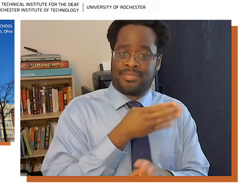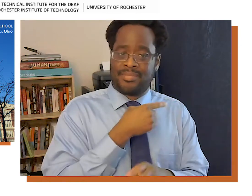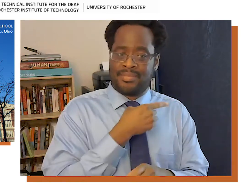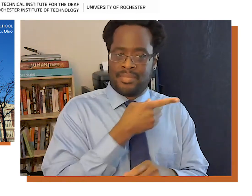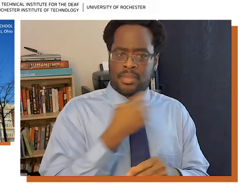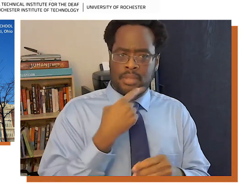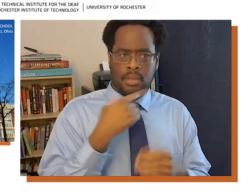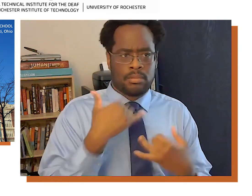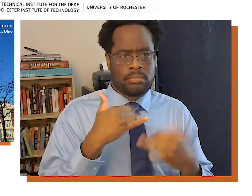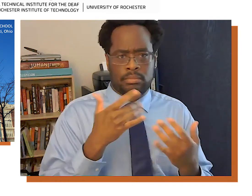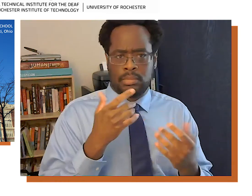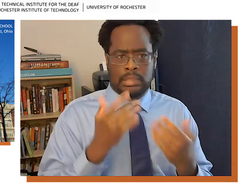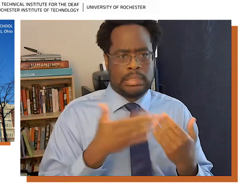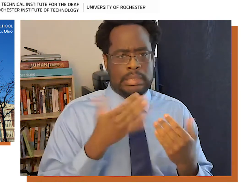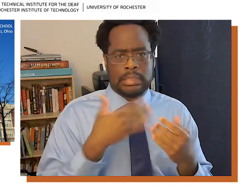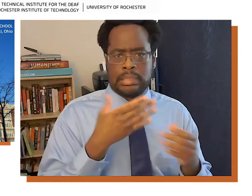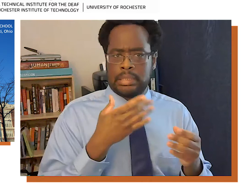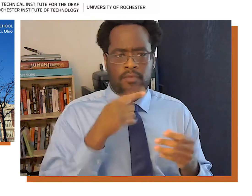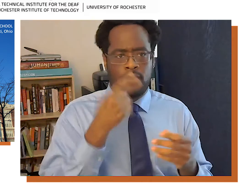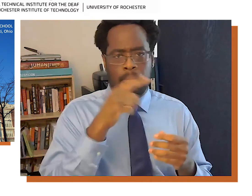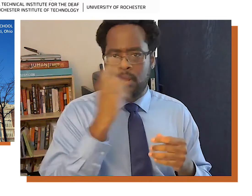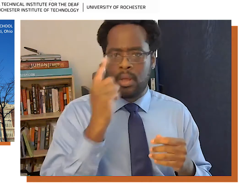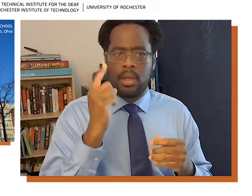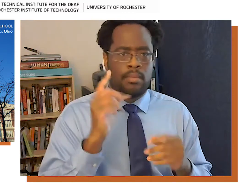I remember thinking that--